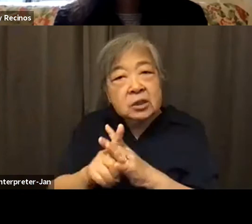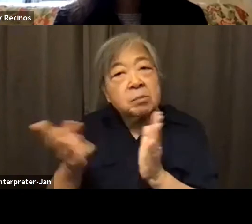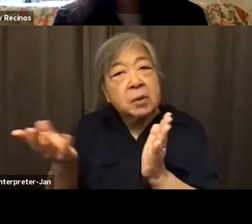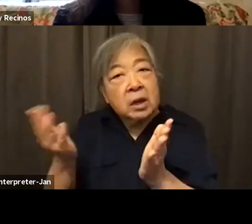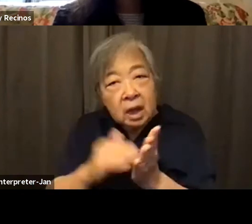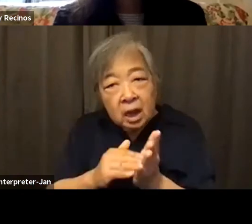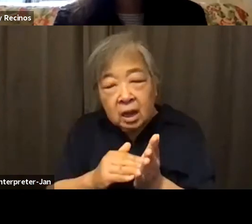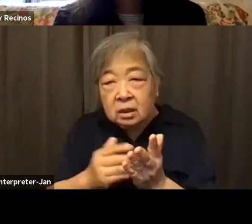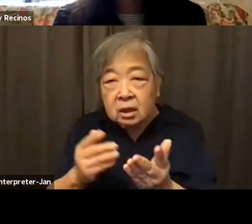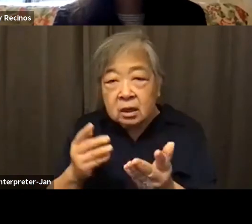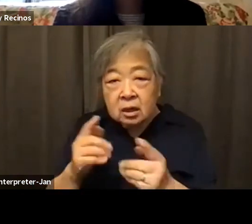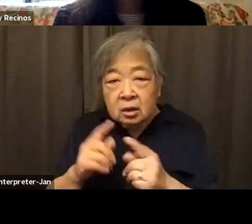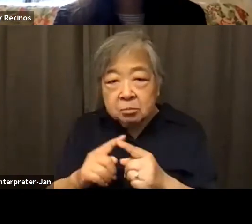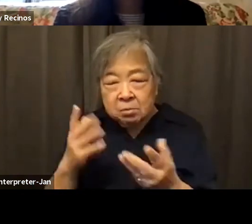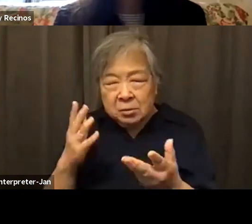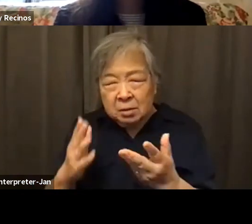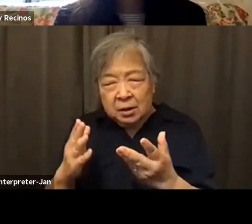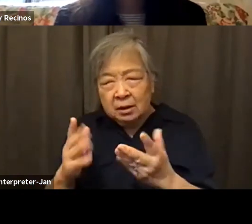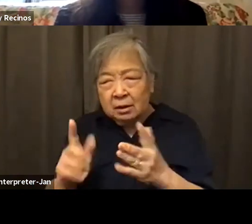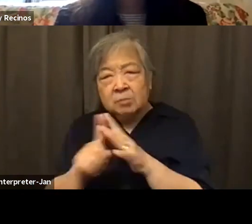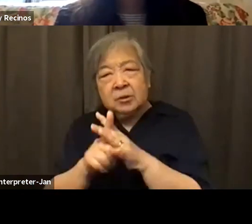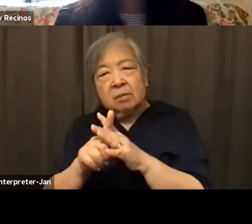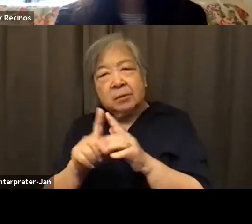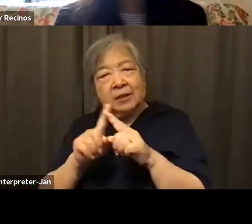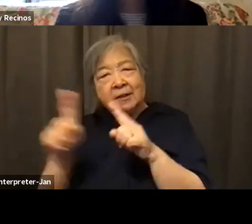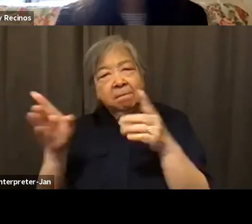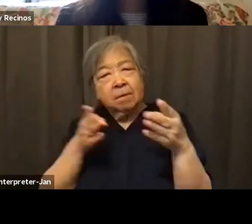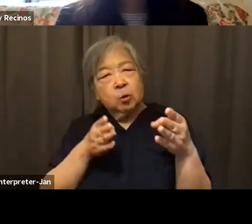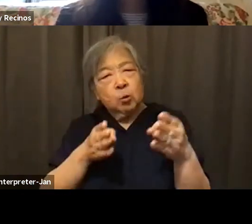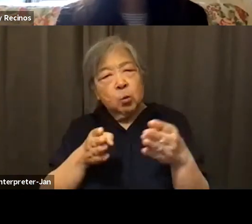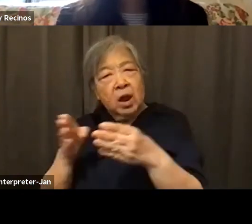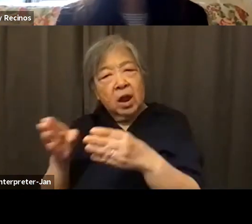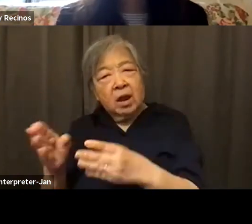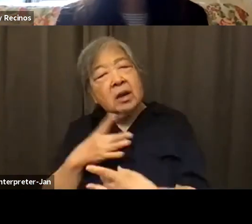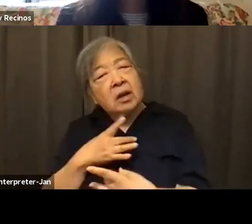in, like, a different way, and so that is interesting that you kind of almost in the